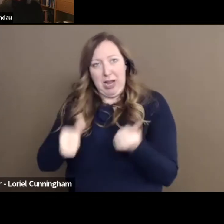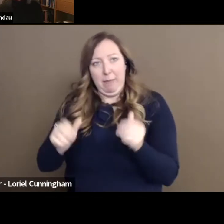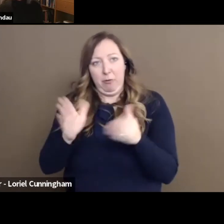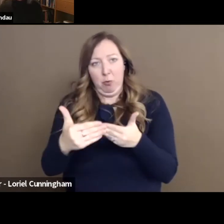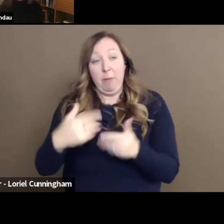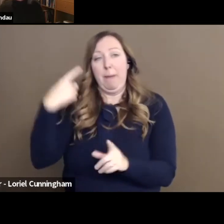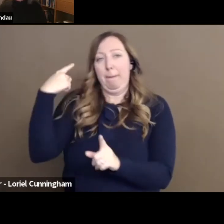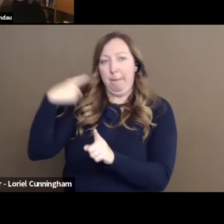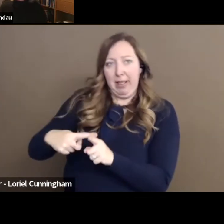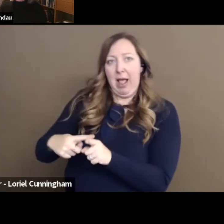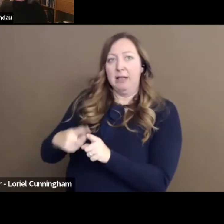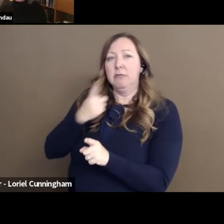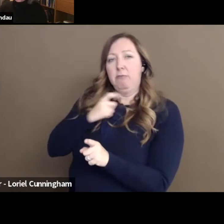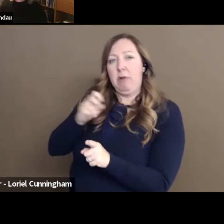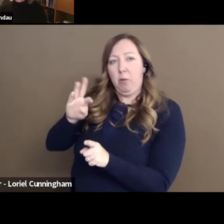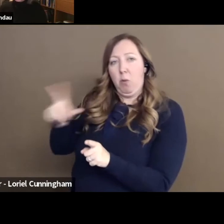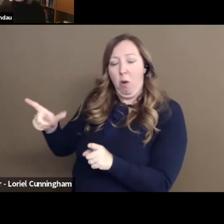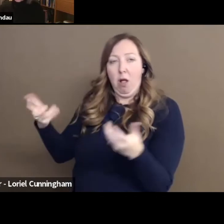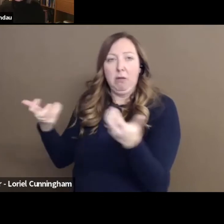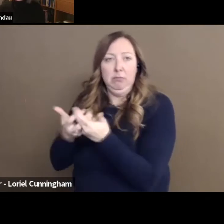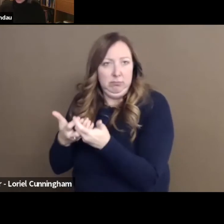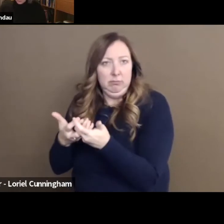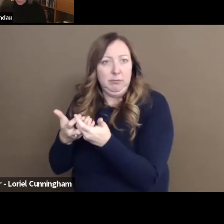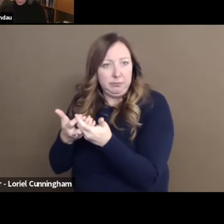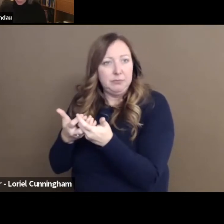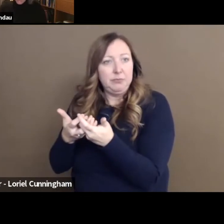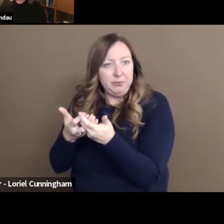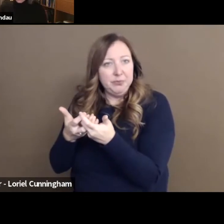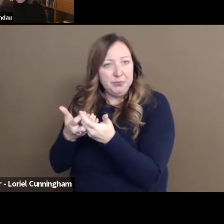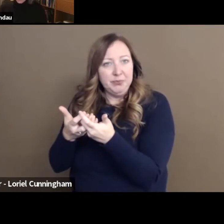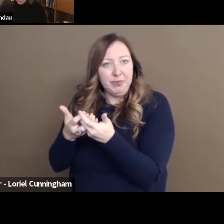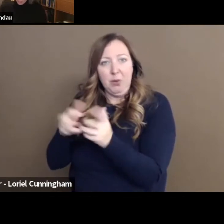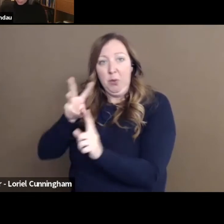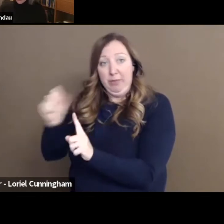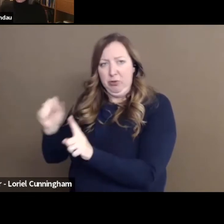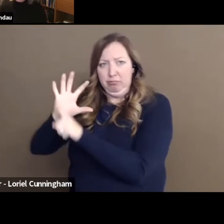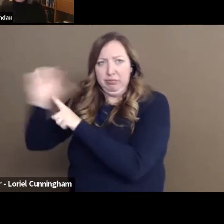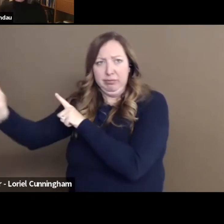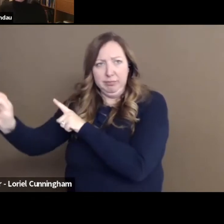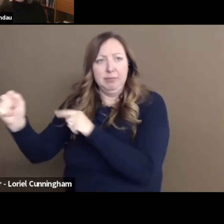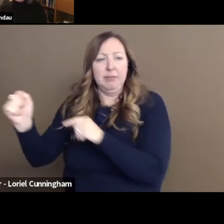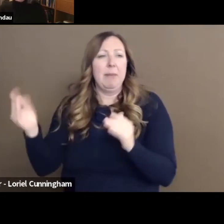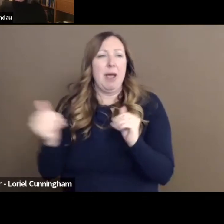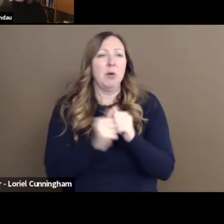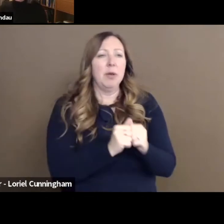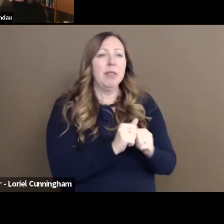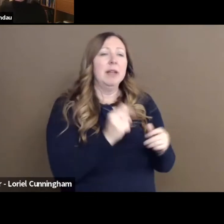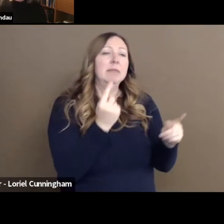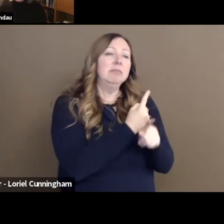they use the geometry now it looks like they can combine it with a landmark but